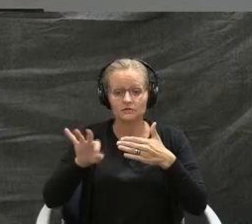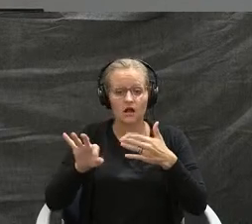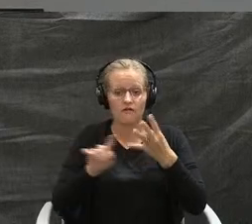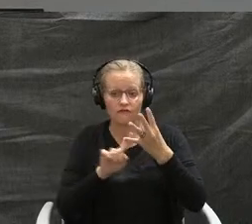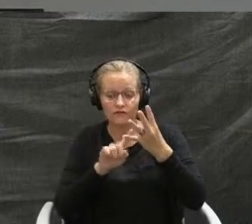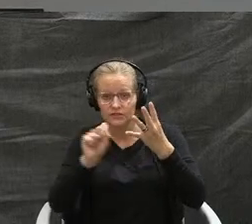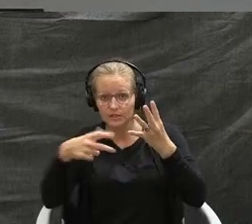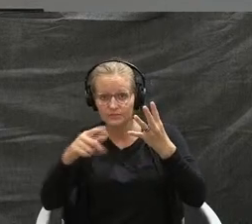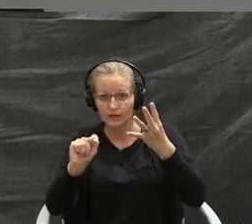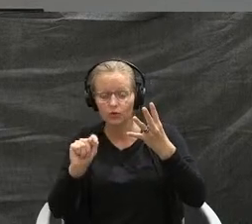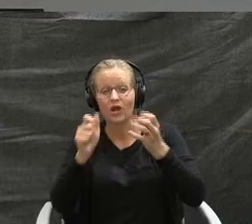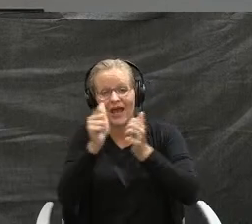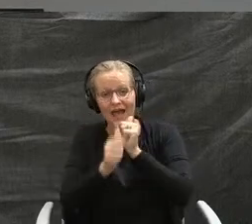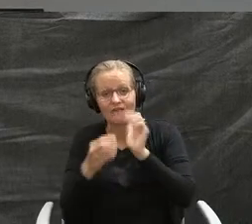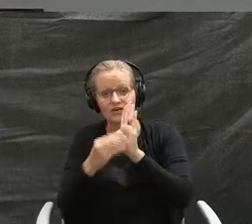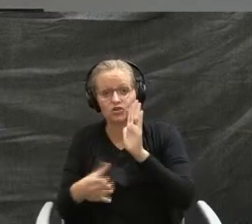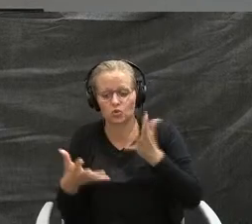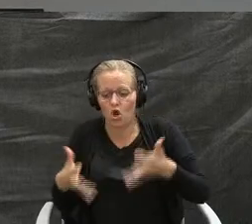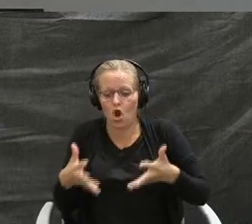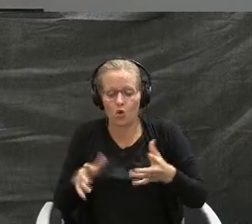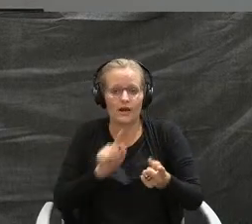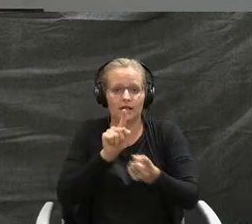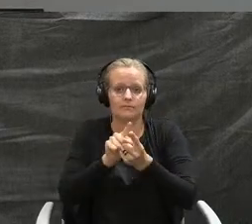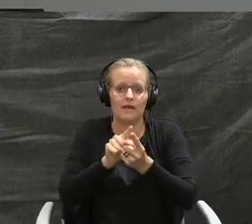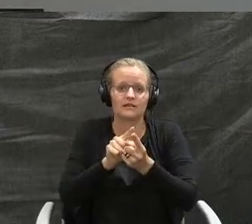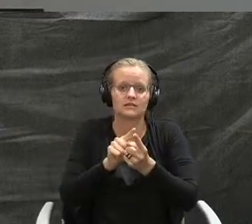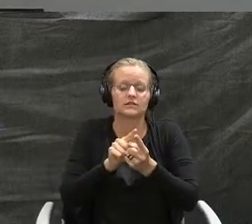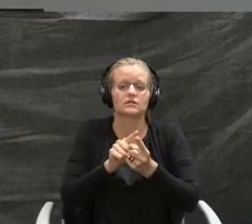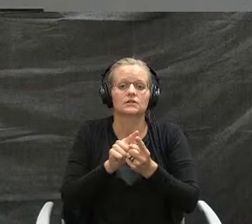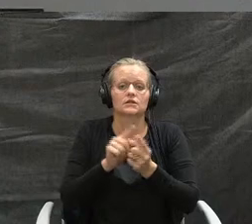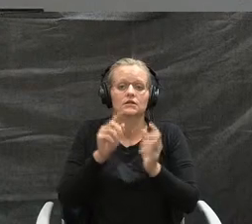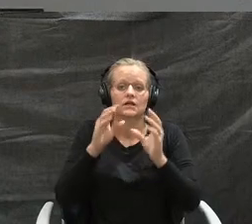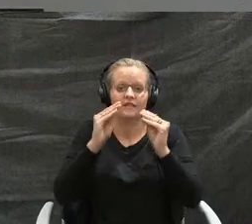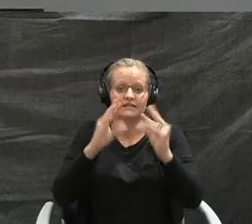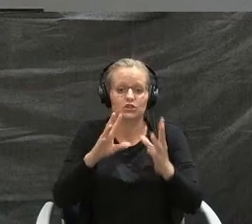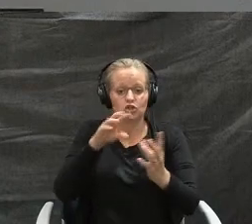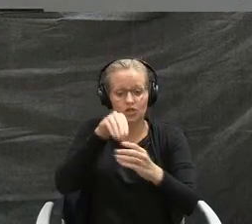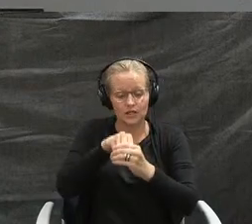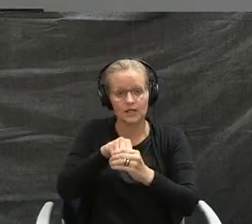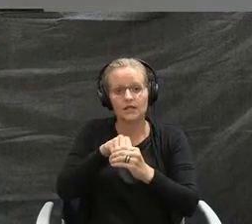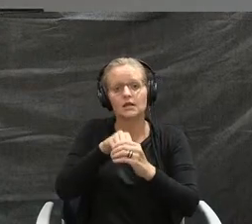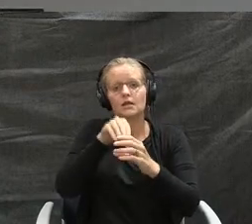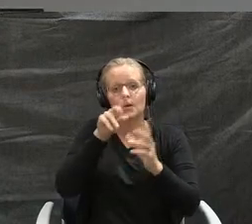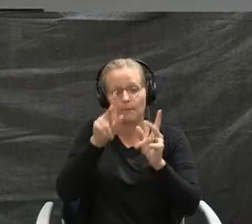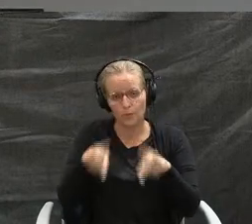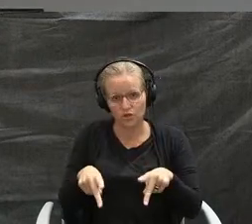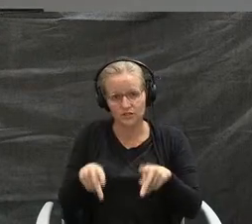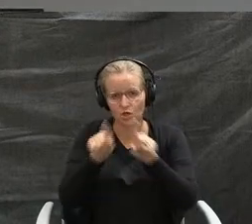experience. We also know that high school students students tend to do better with on line learning and they also tend to